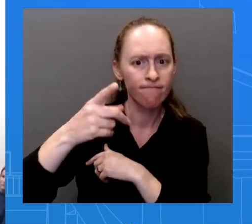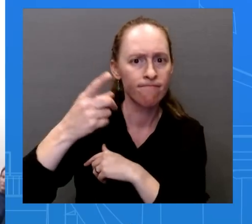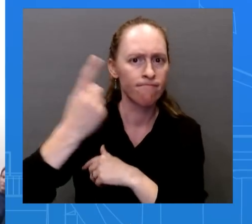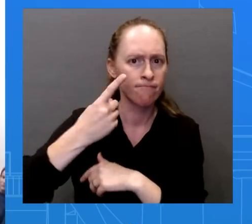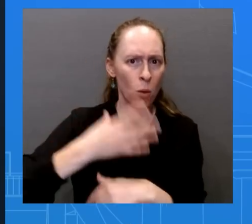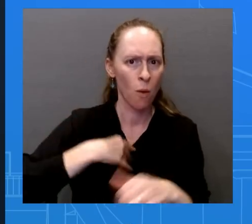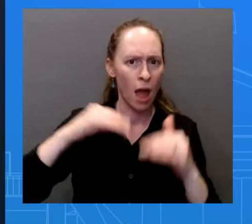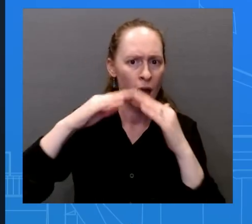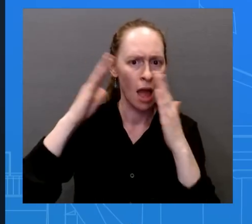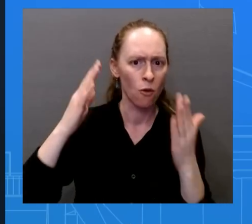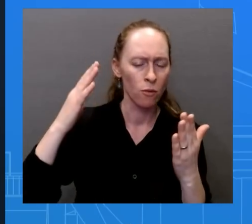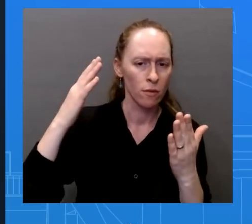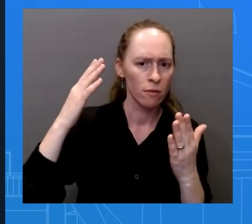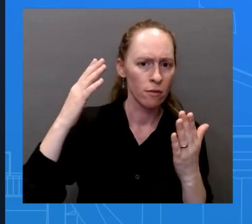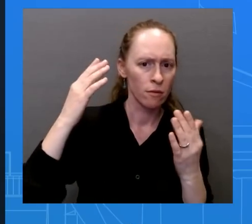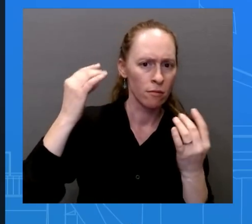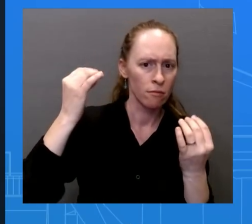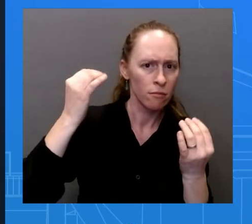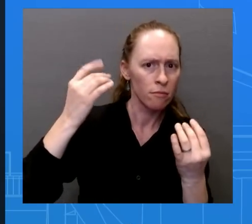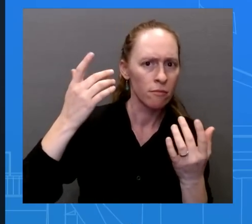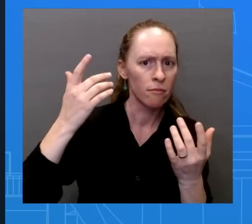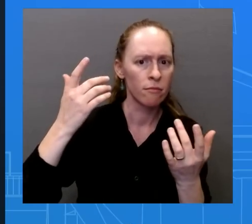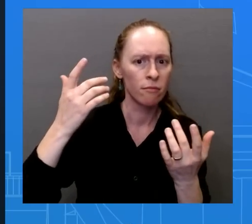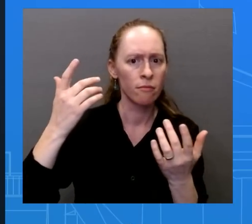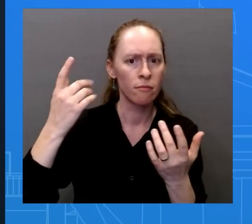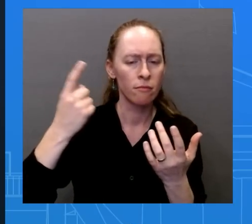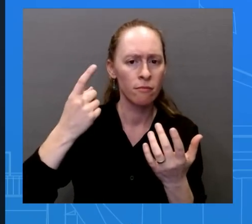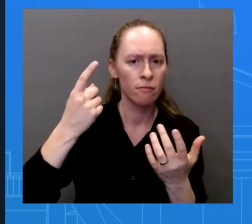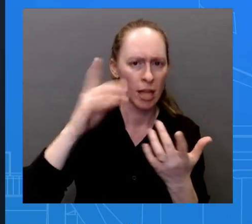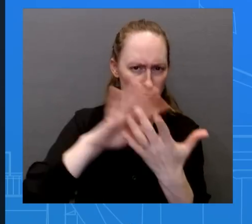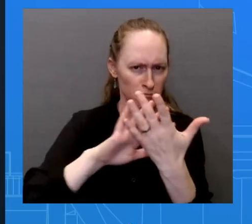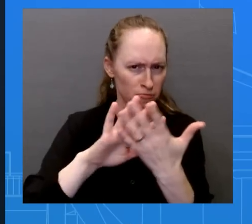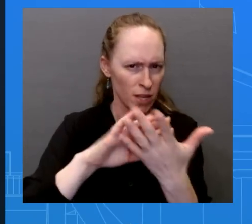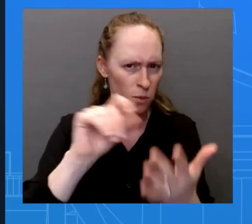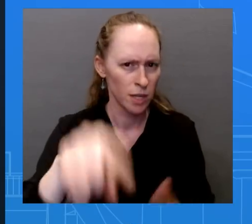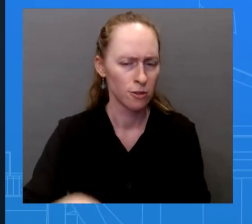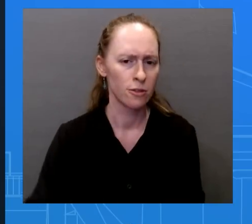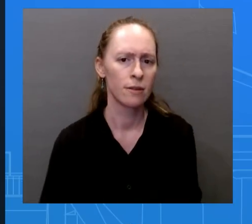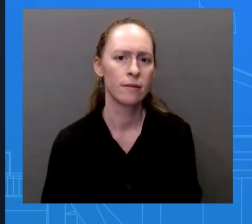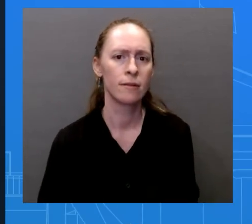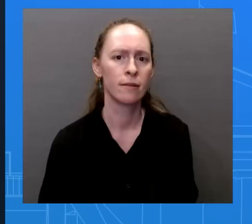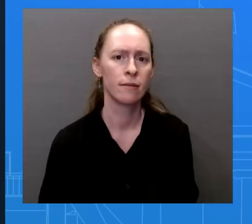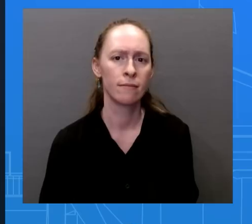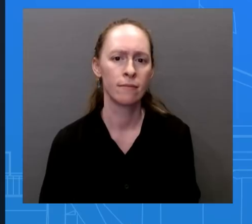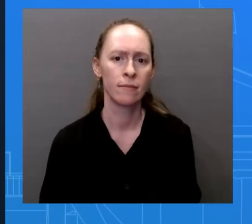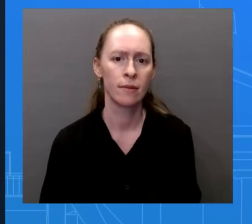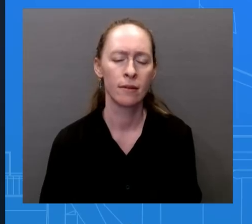Ms. Jean-Pierre: So, I -- I've said this before, and I'll say this again. You know, the --